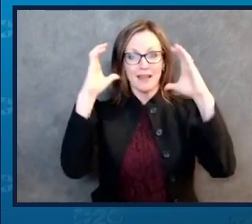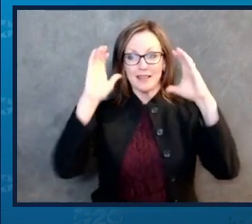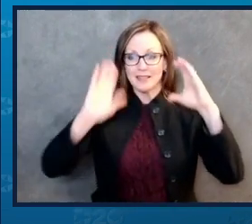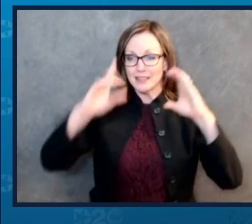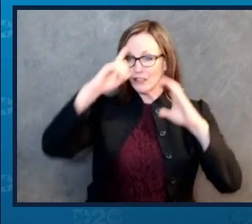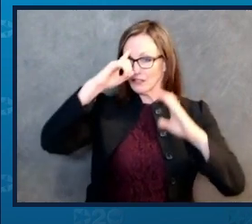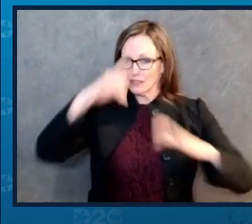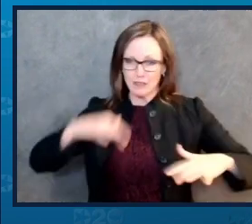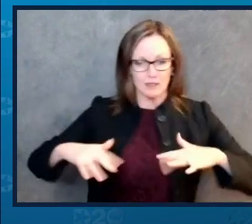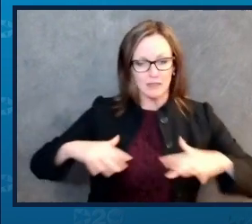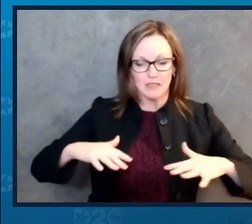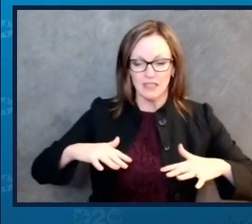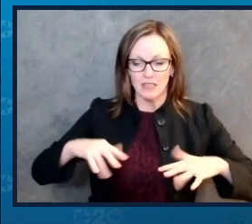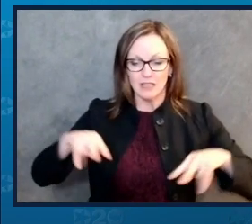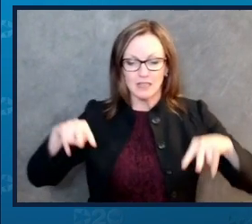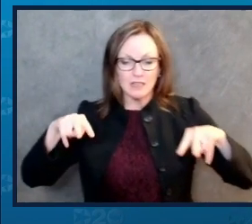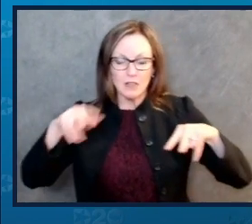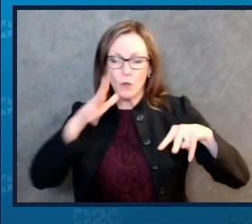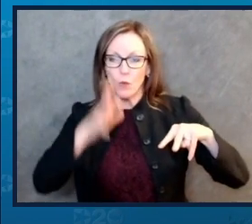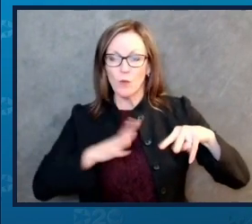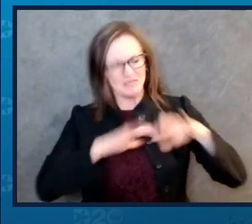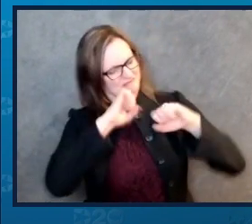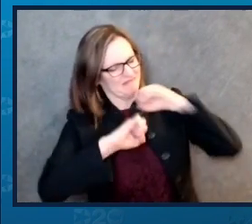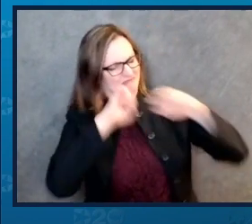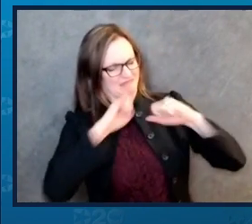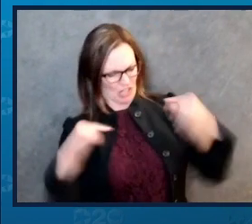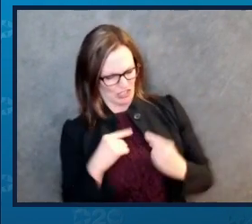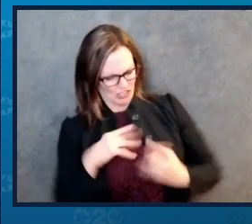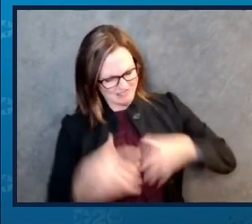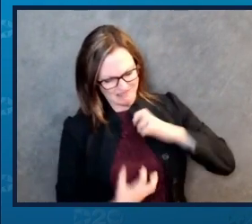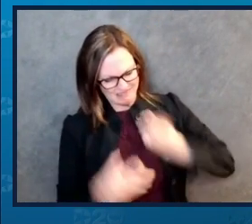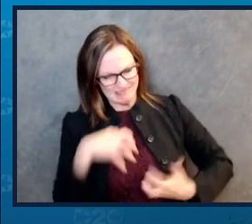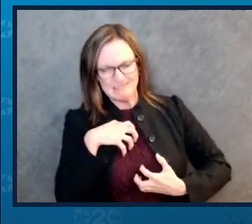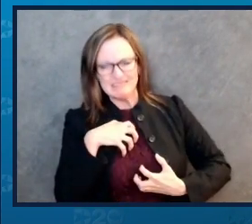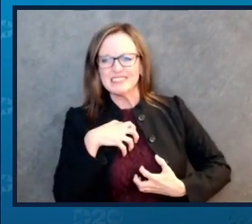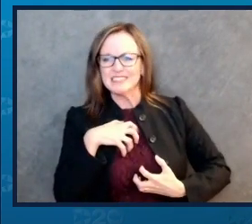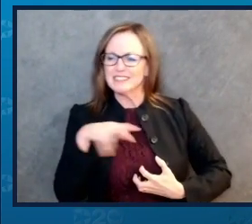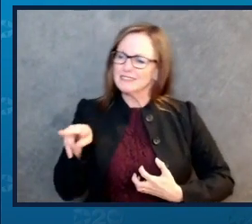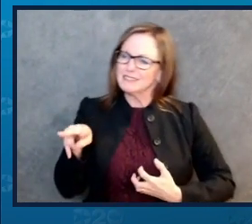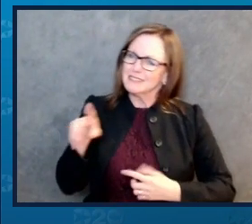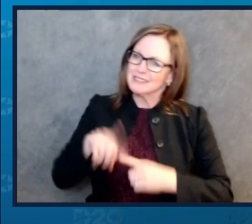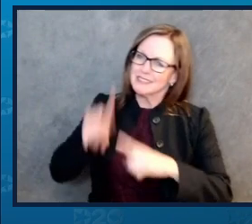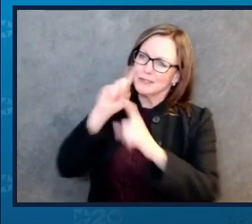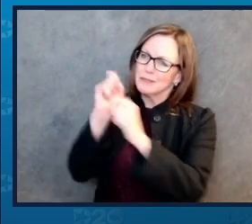THAT HE GREATEST OF ALL SINS WAS